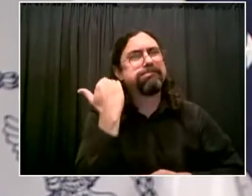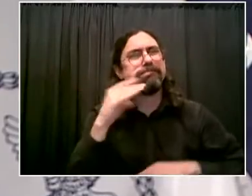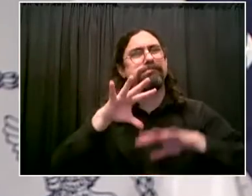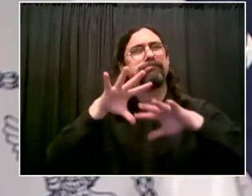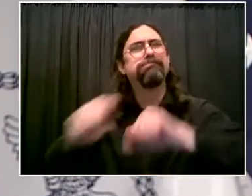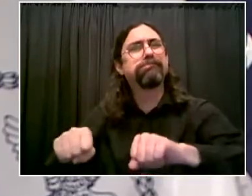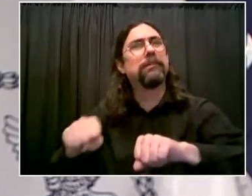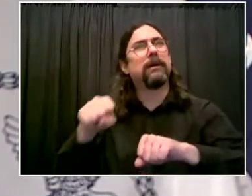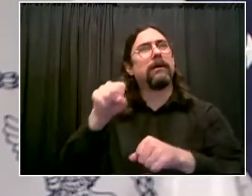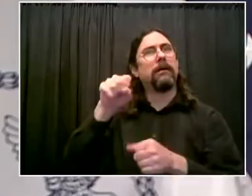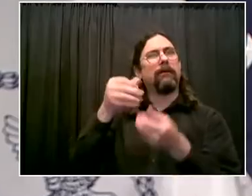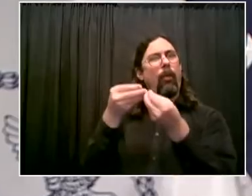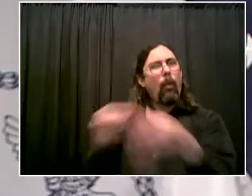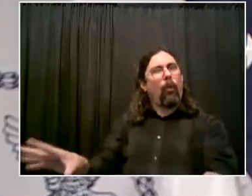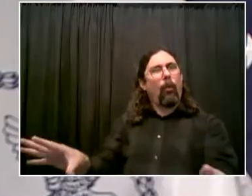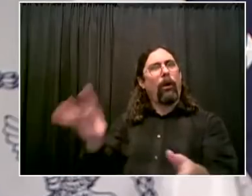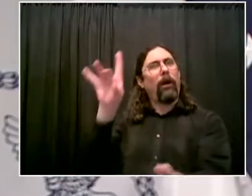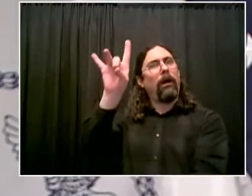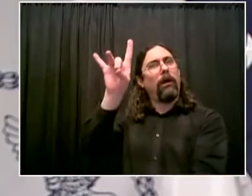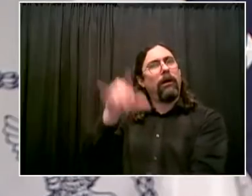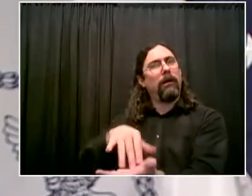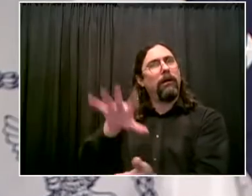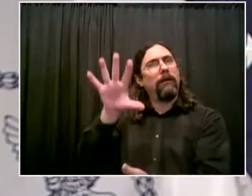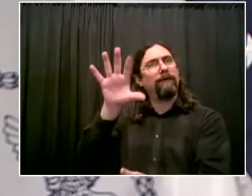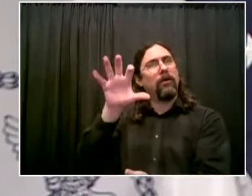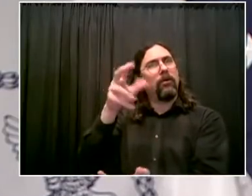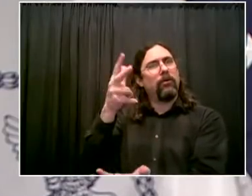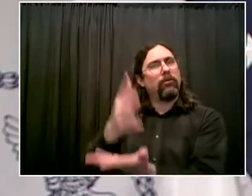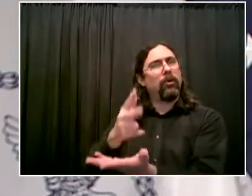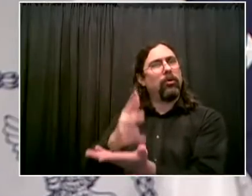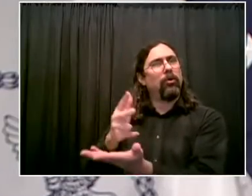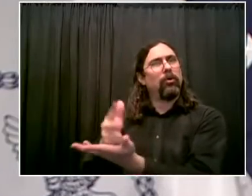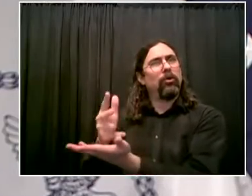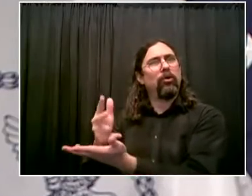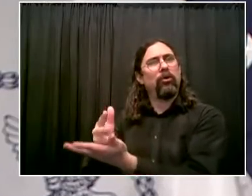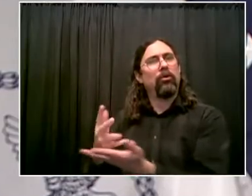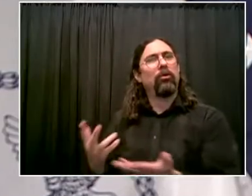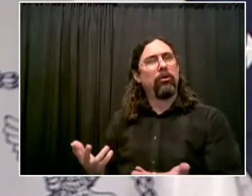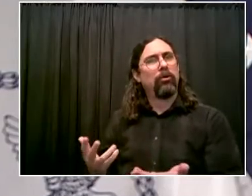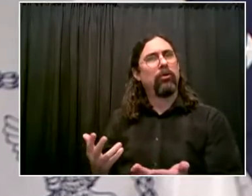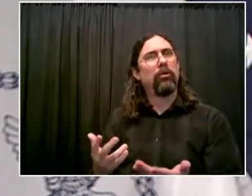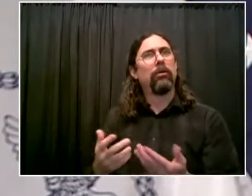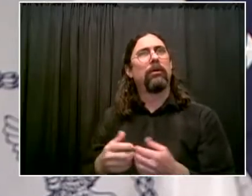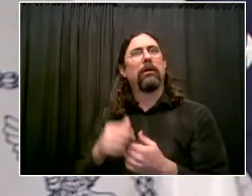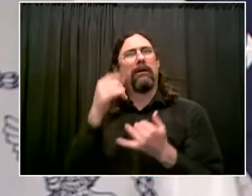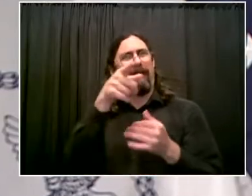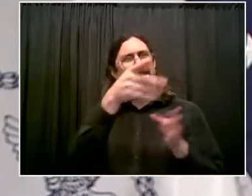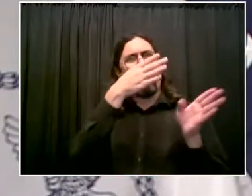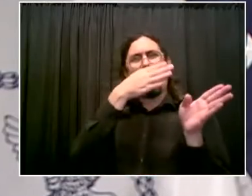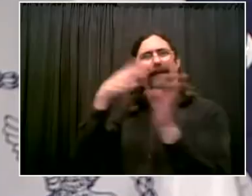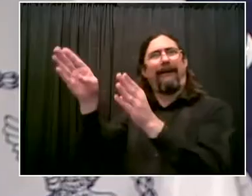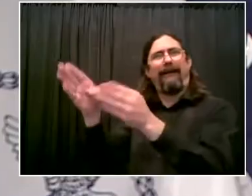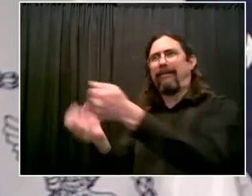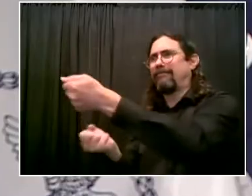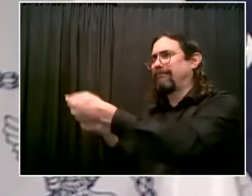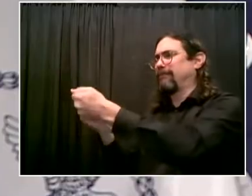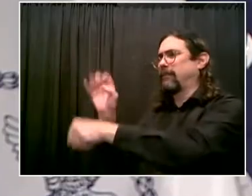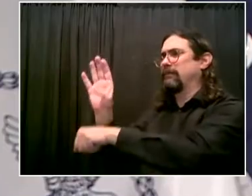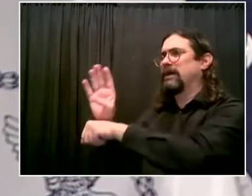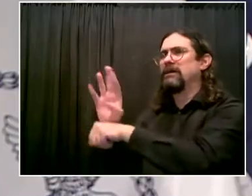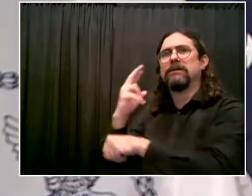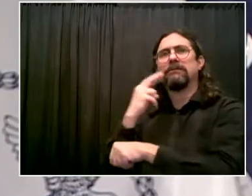COMPLAINING THAT